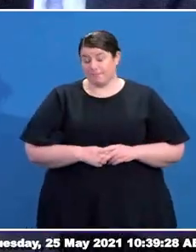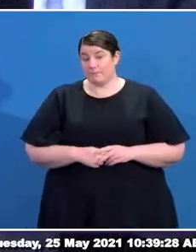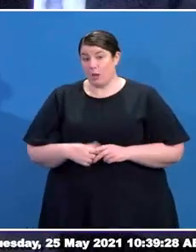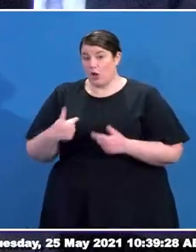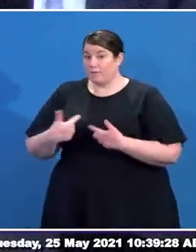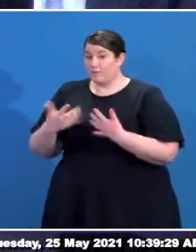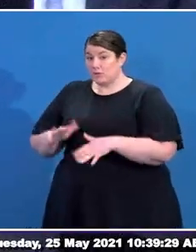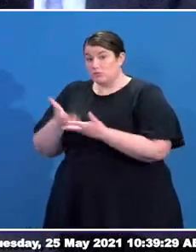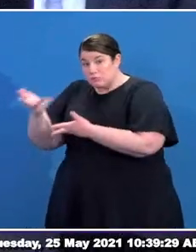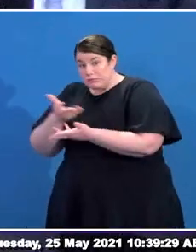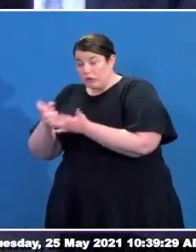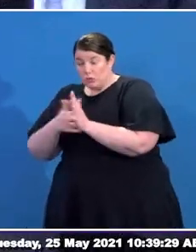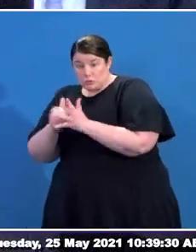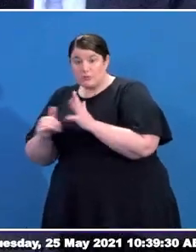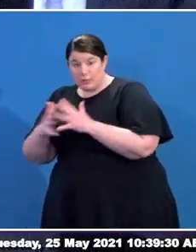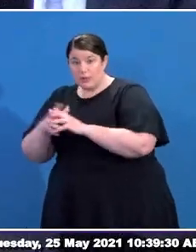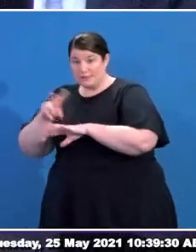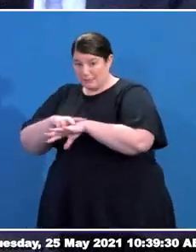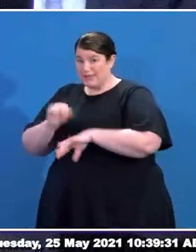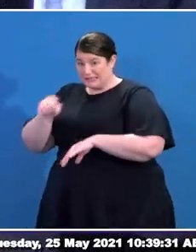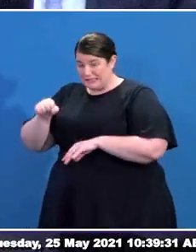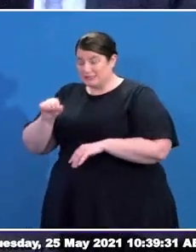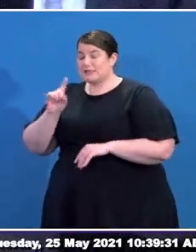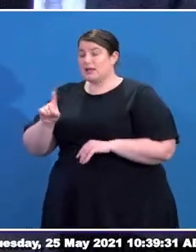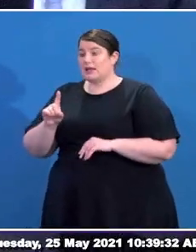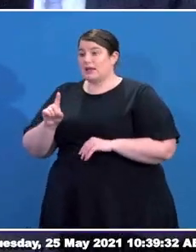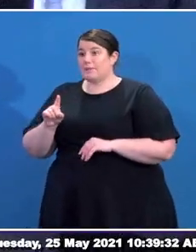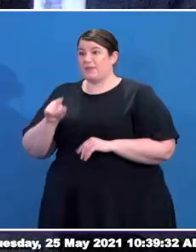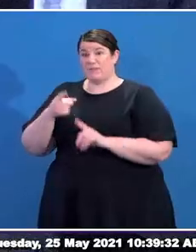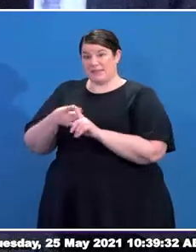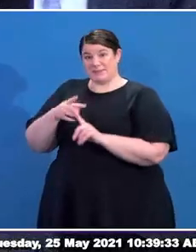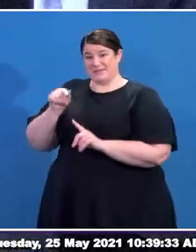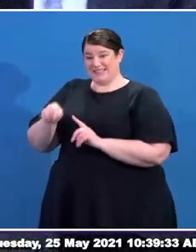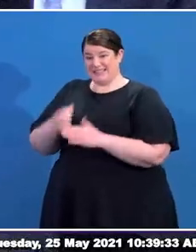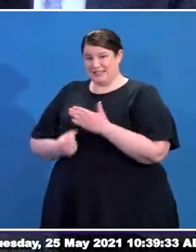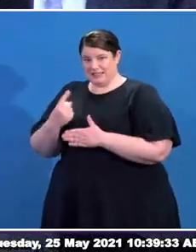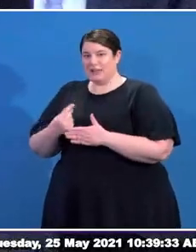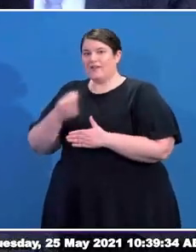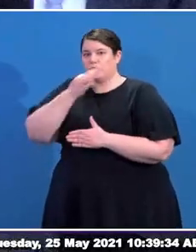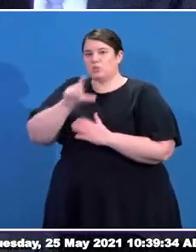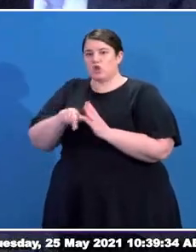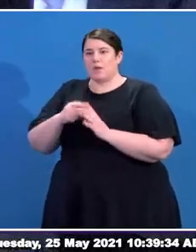So in relation to this specific incident, because there had been a few engagements with police,